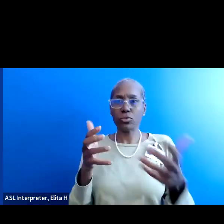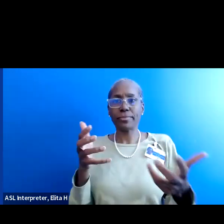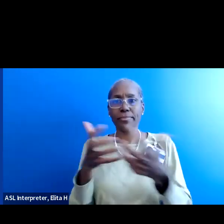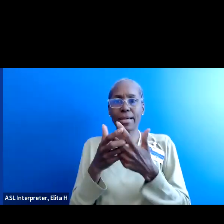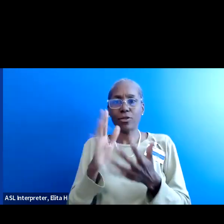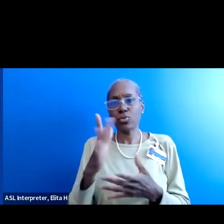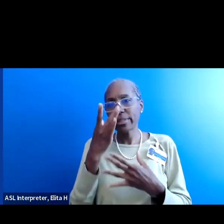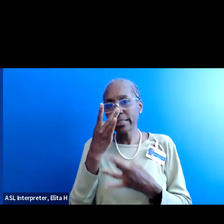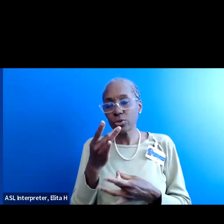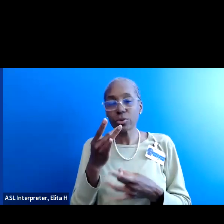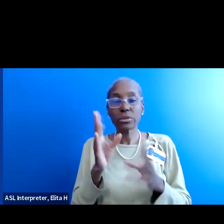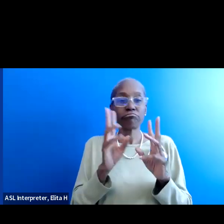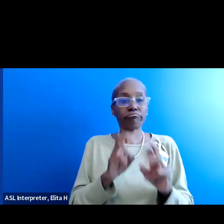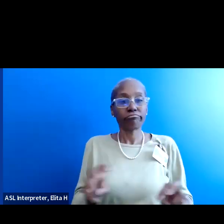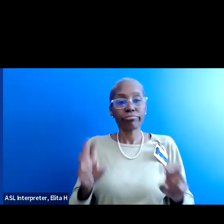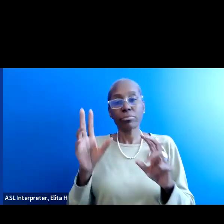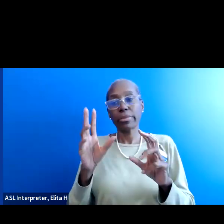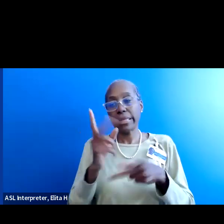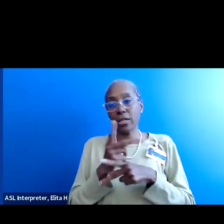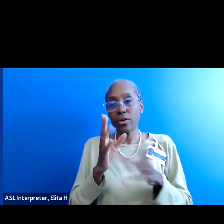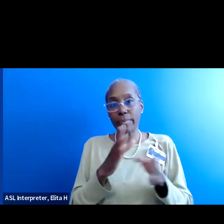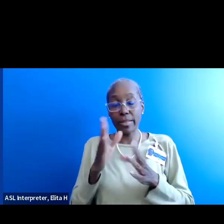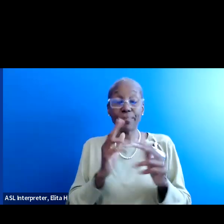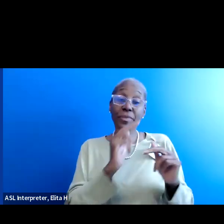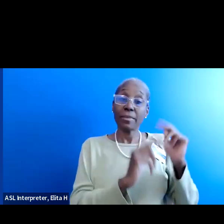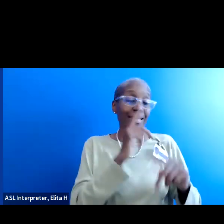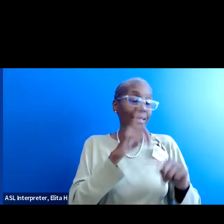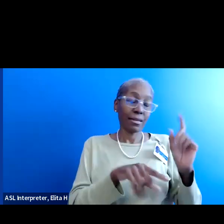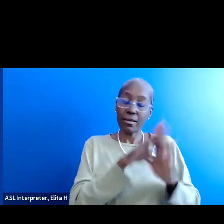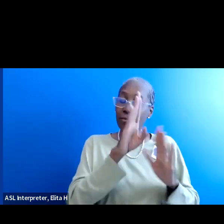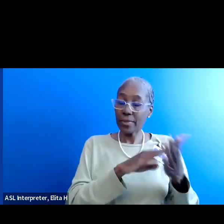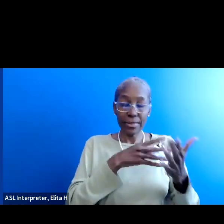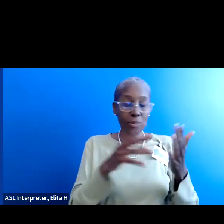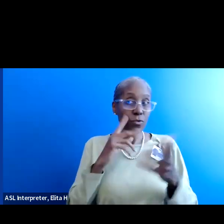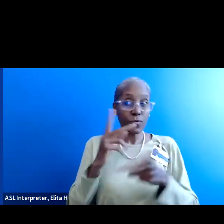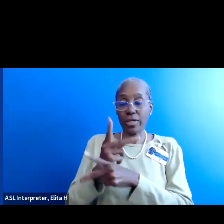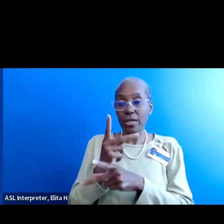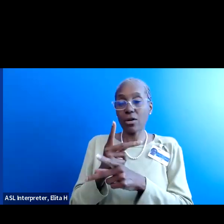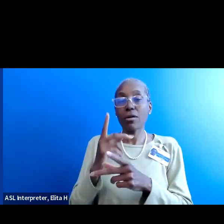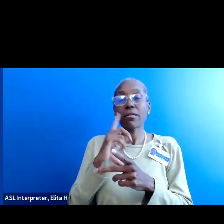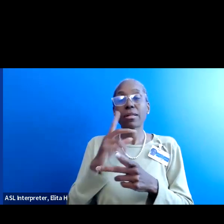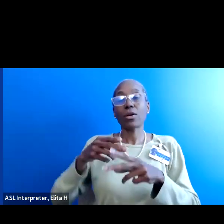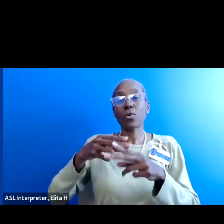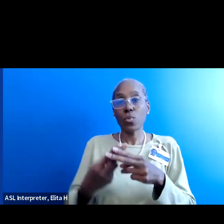your assessments, and care plans. Facilities must not develop a schedule for care, such as waking or bathing